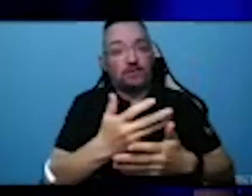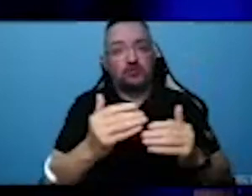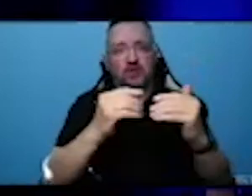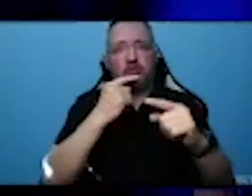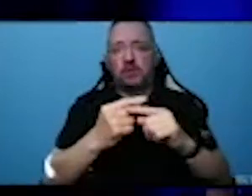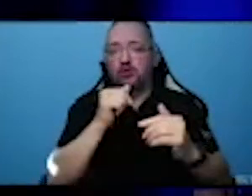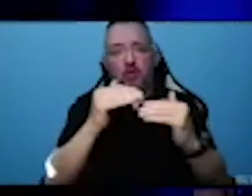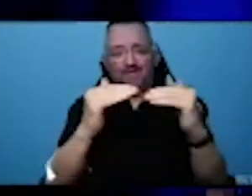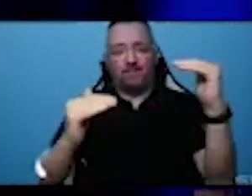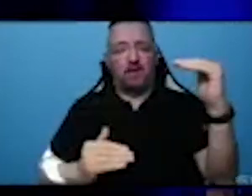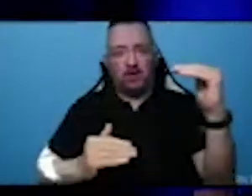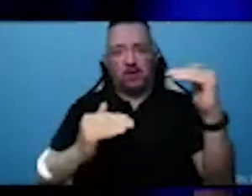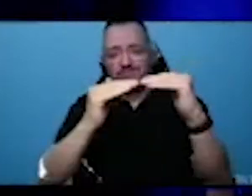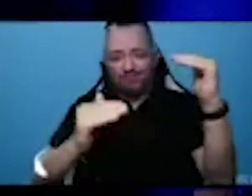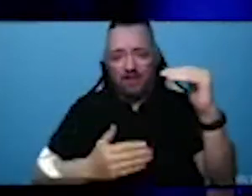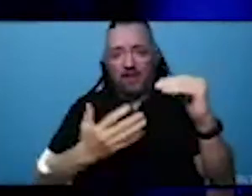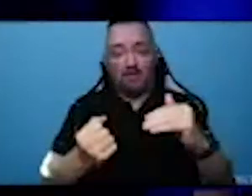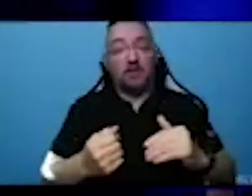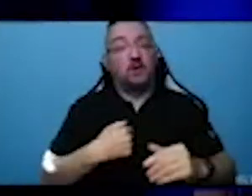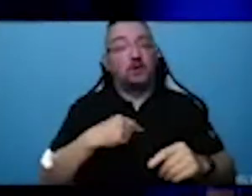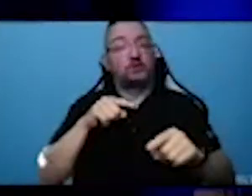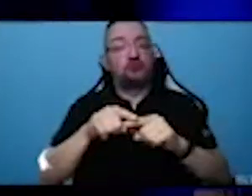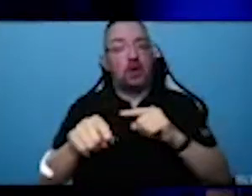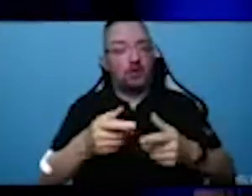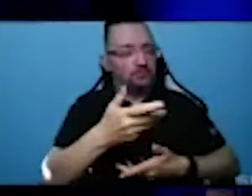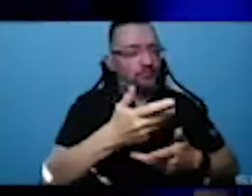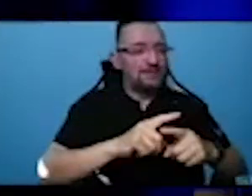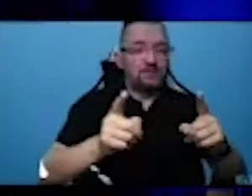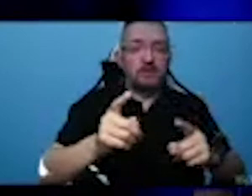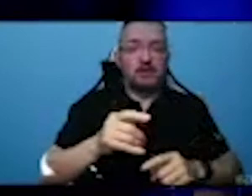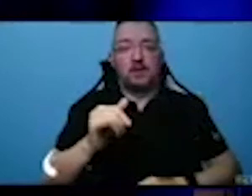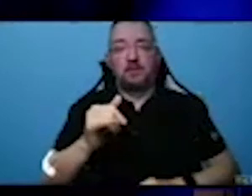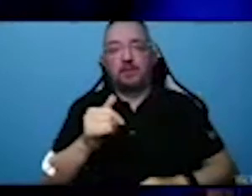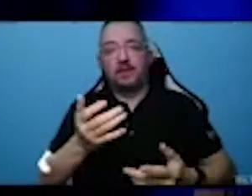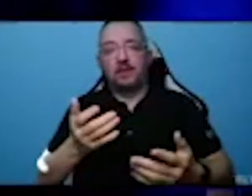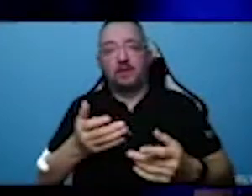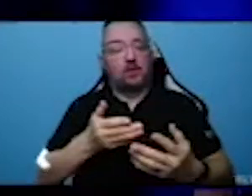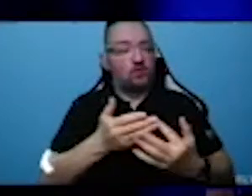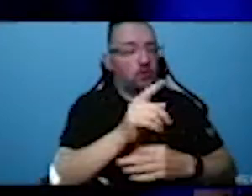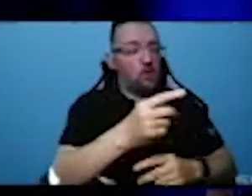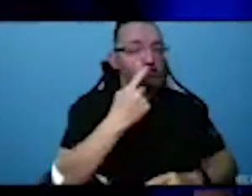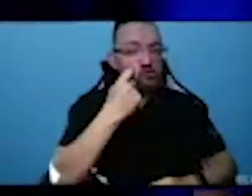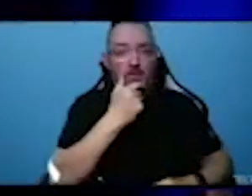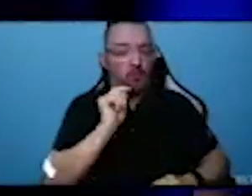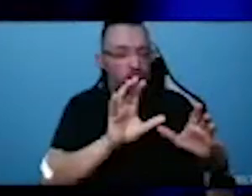to have conversations in a different way, whether it was through a Hack, whether it was through the young people's group, whether it was online public forums and